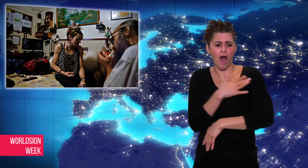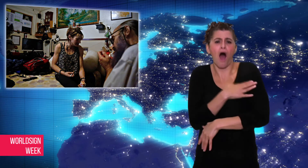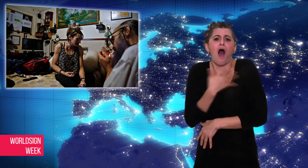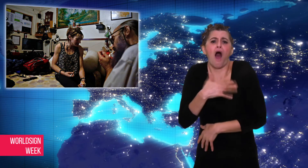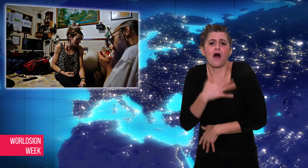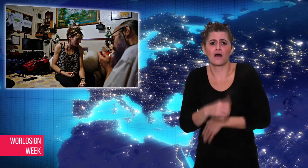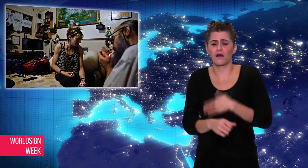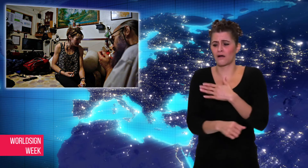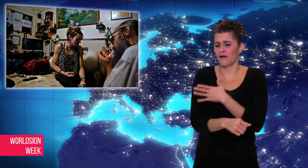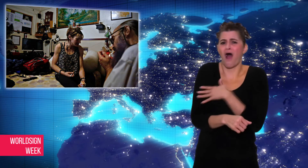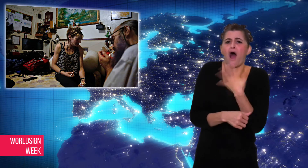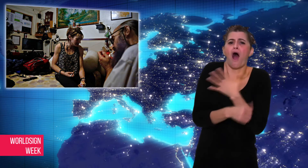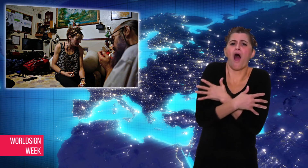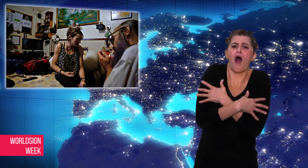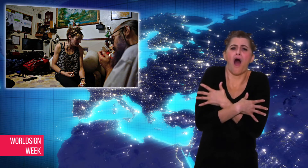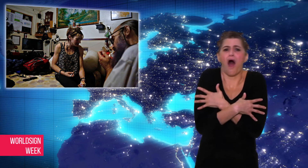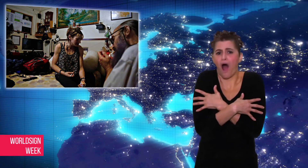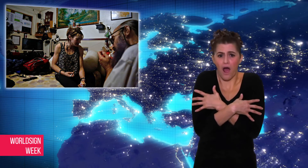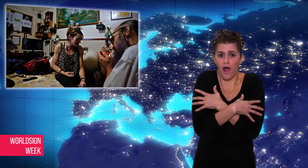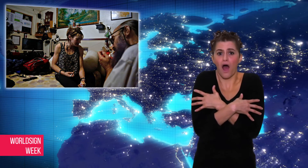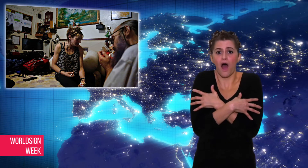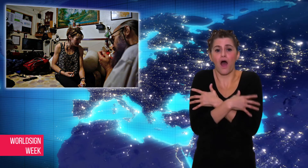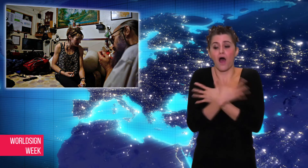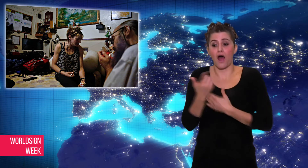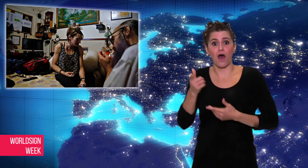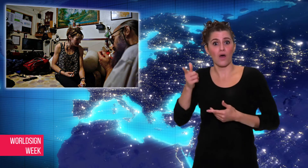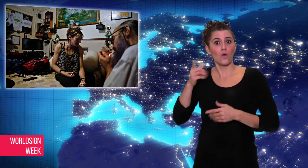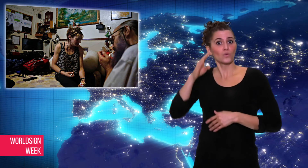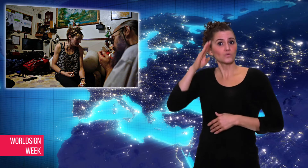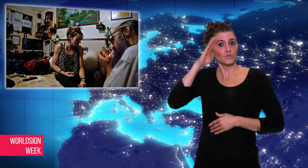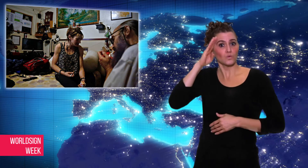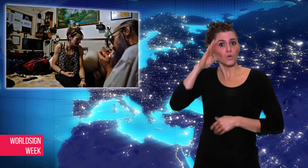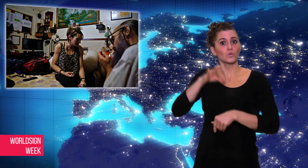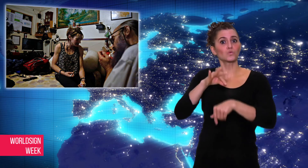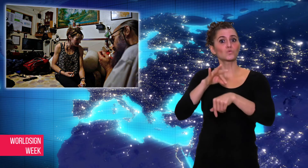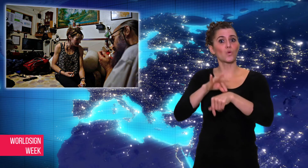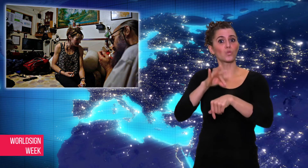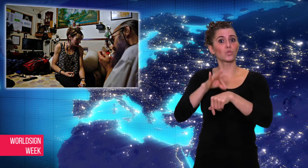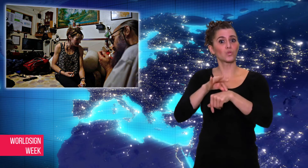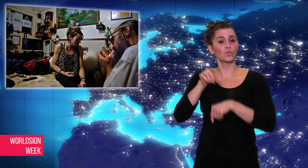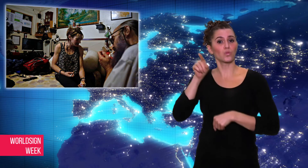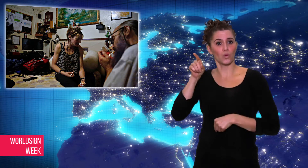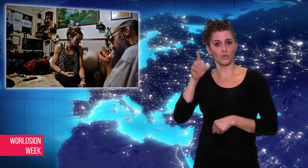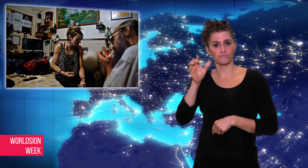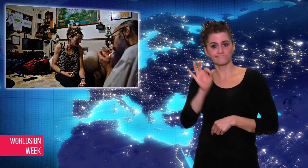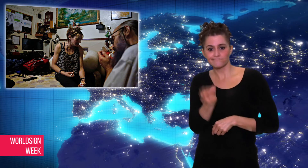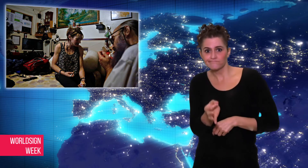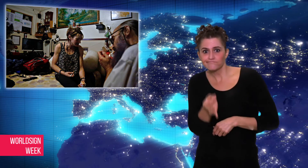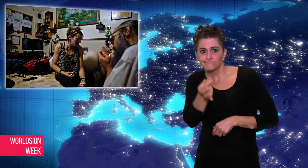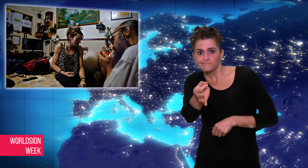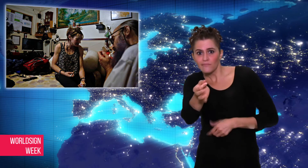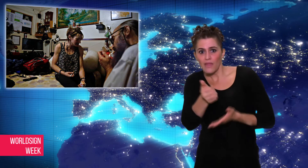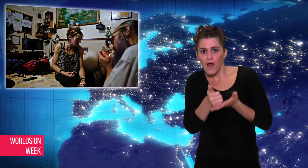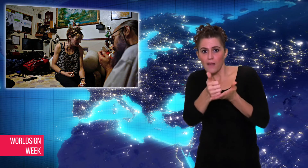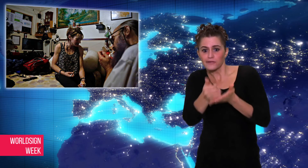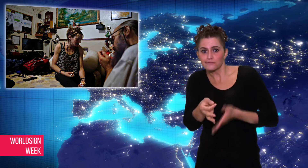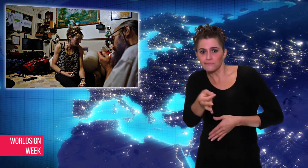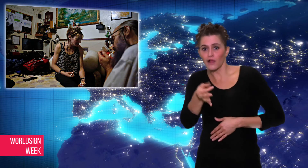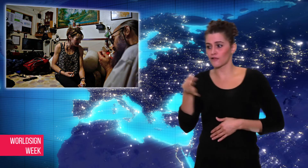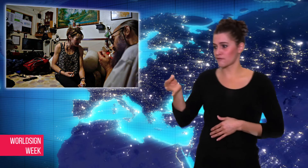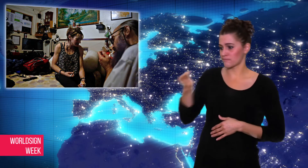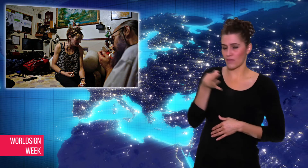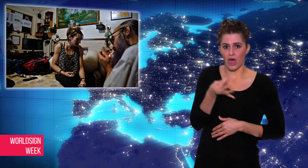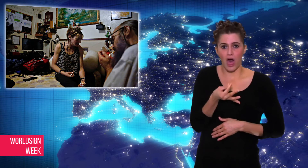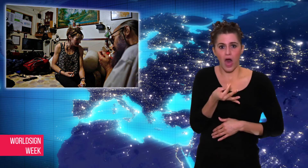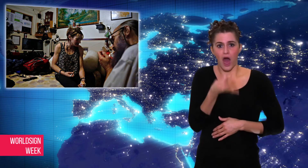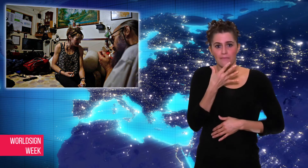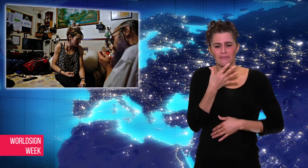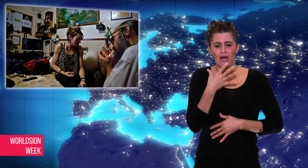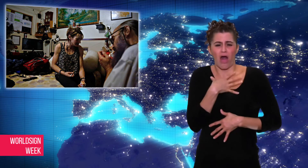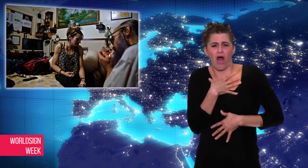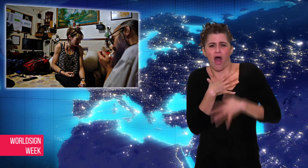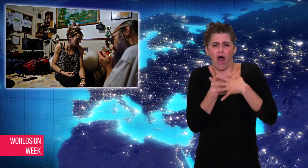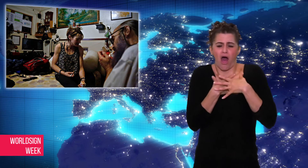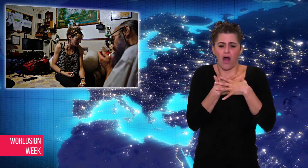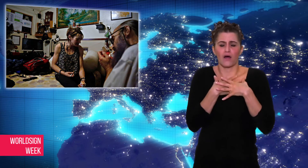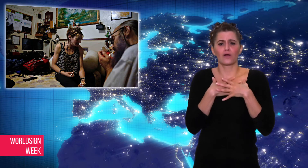become an illicit drug with potent